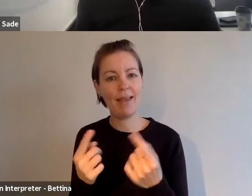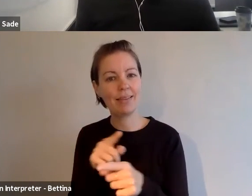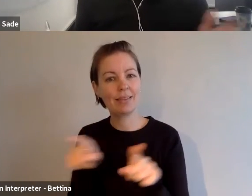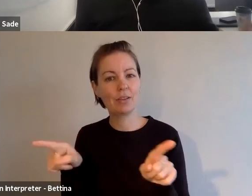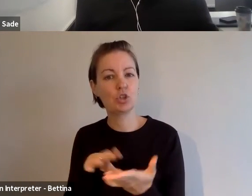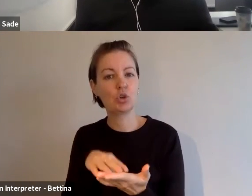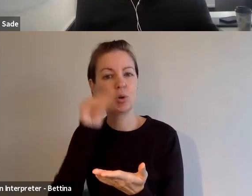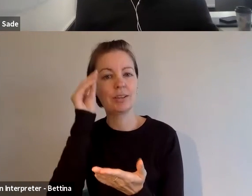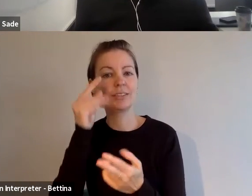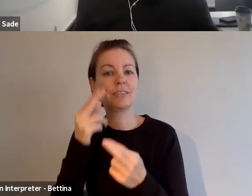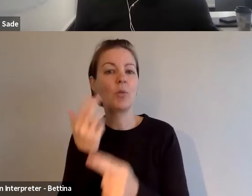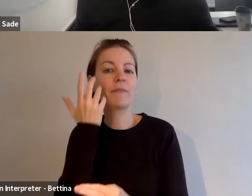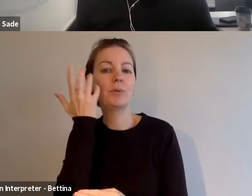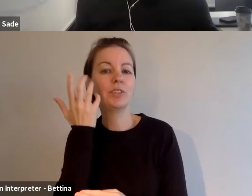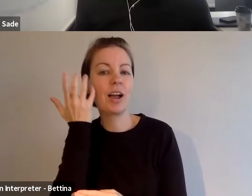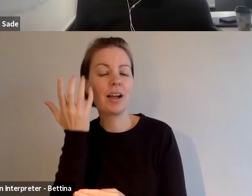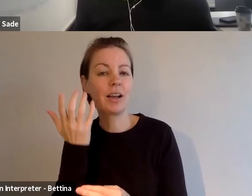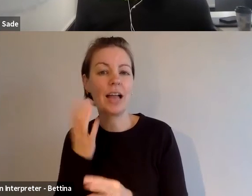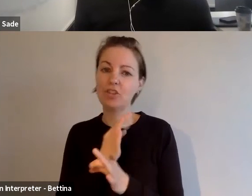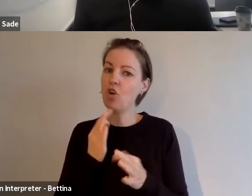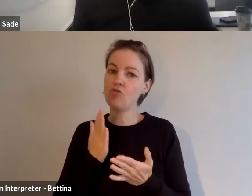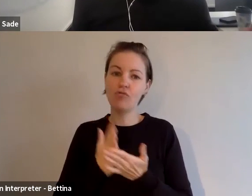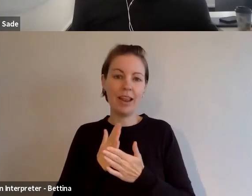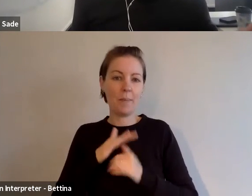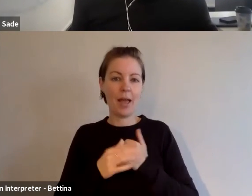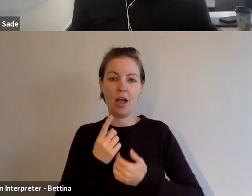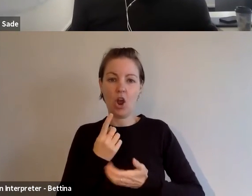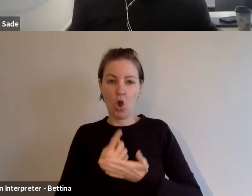It wasn't about the efficiencies along those lines.